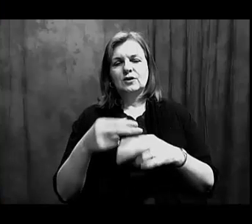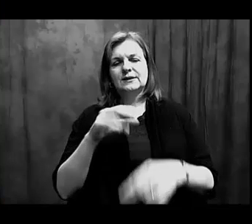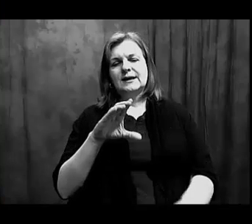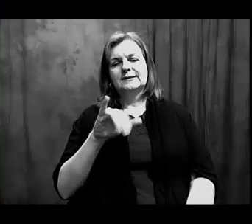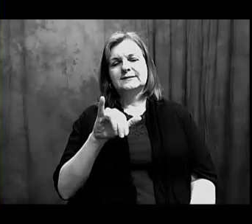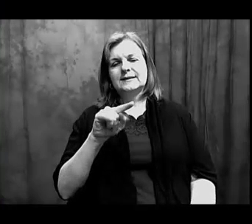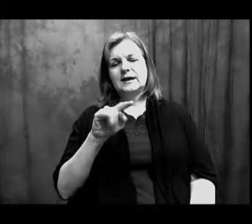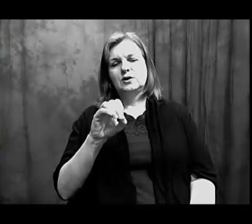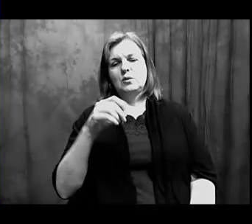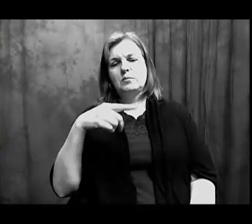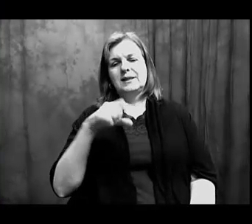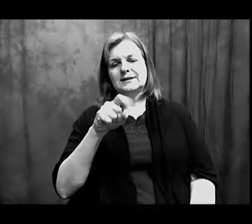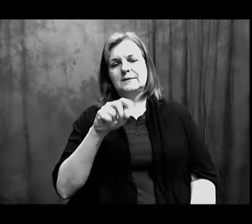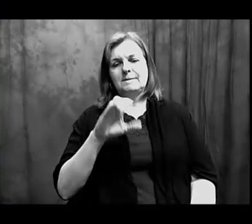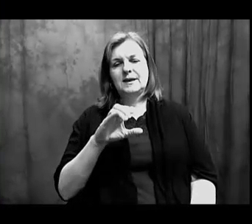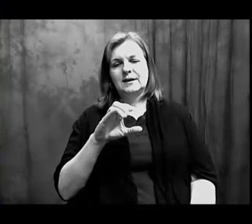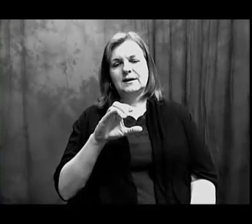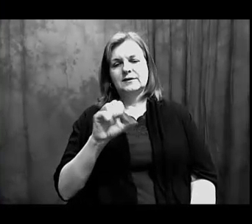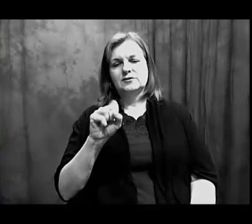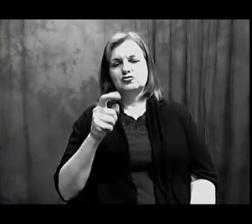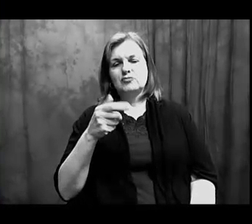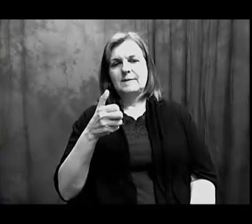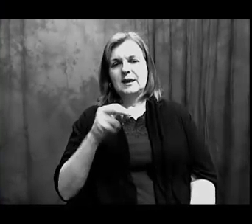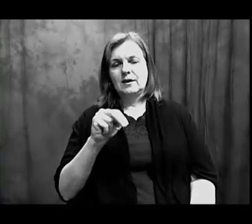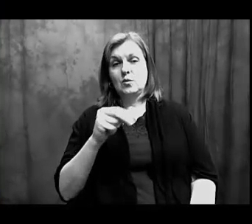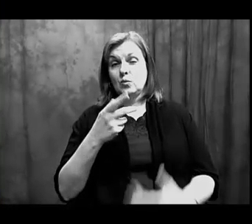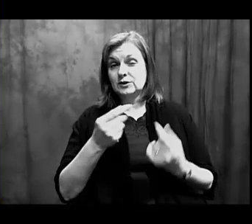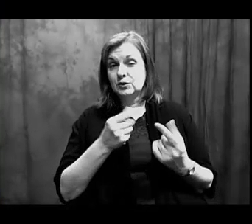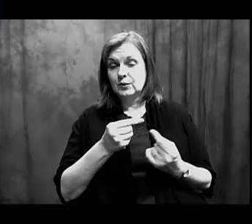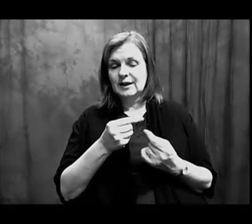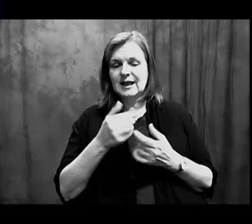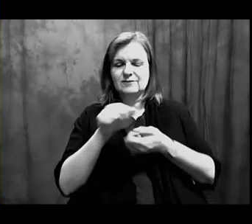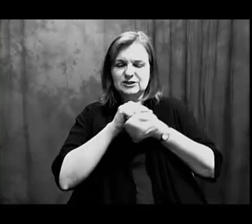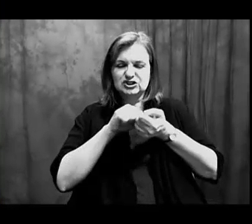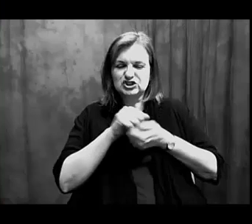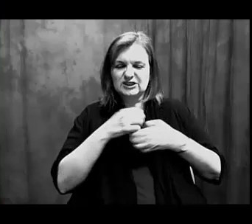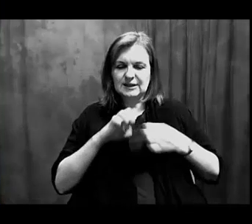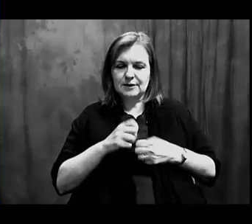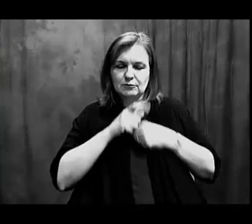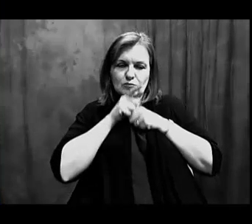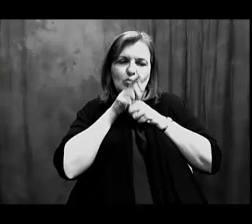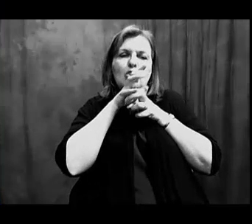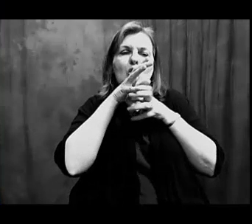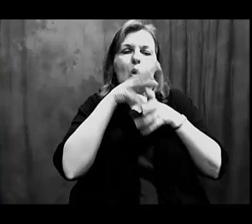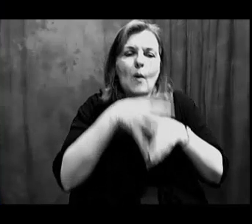and essentially what it's doing is throwing up digestive enzymes all over everything